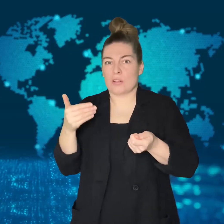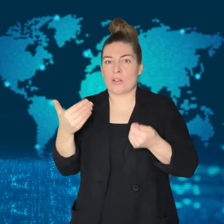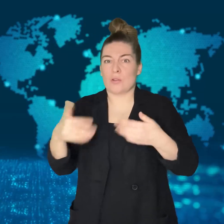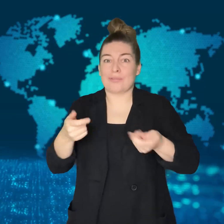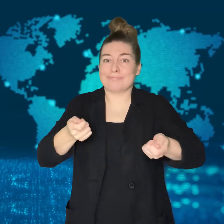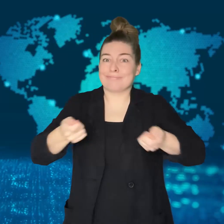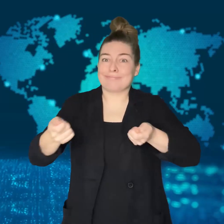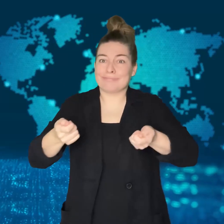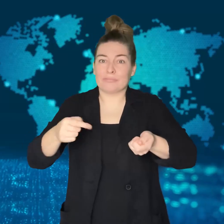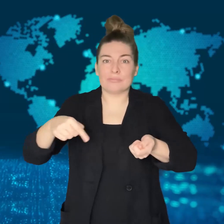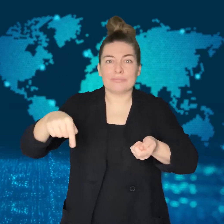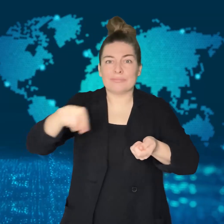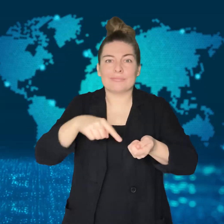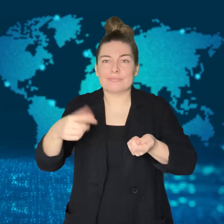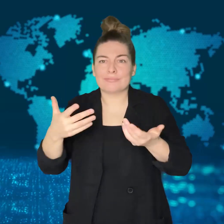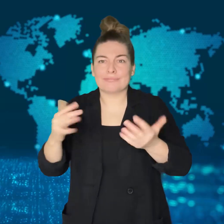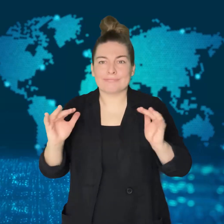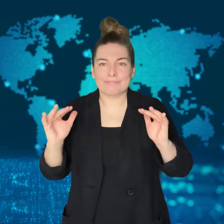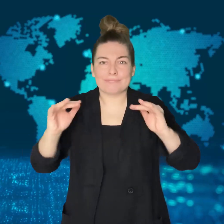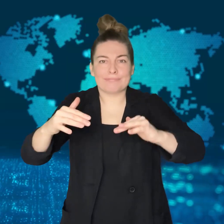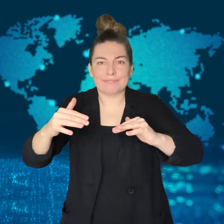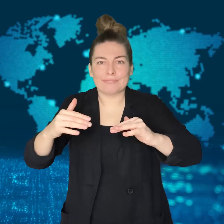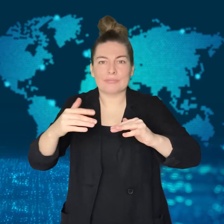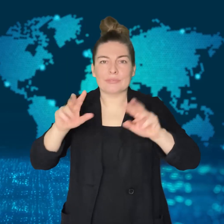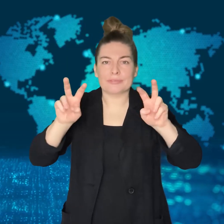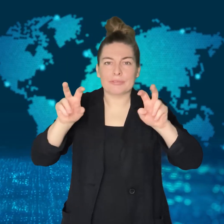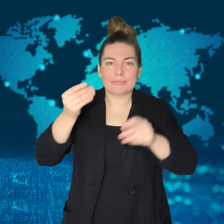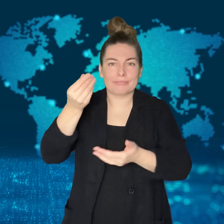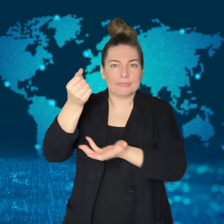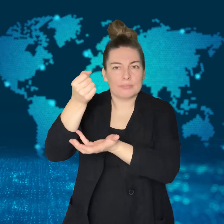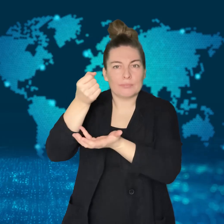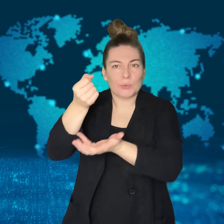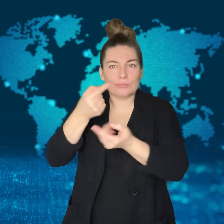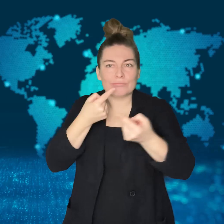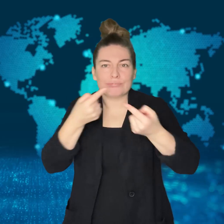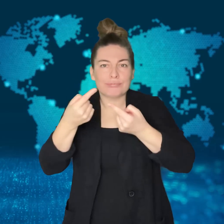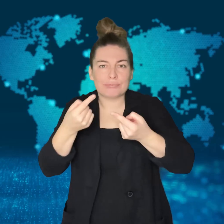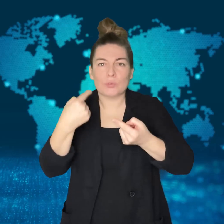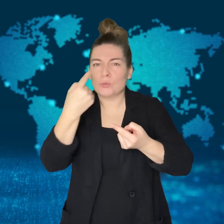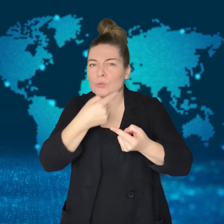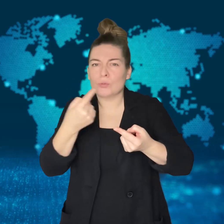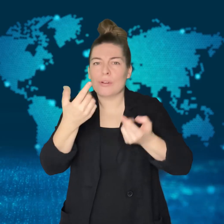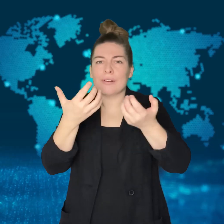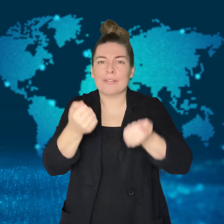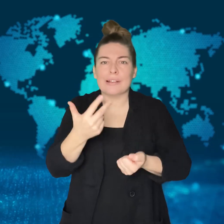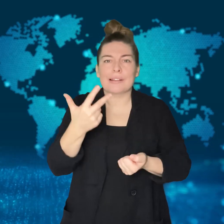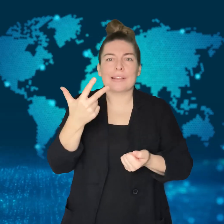the country's three-party coalition.